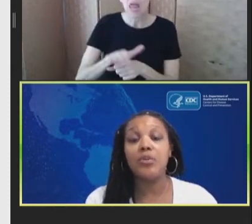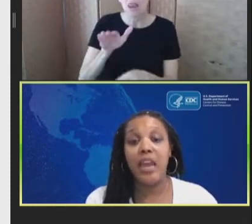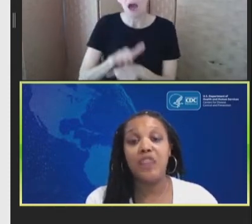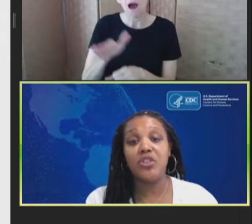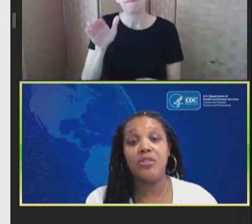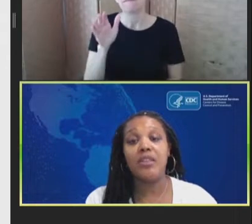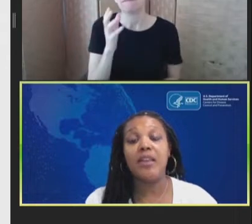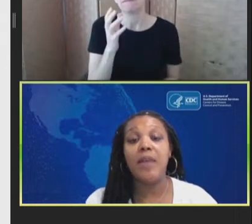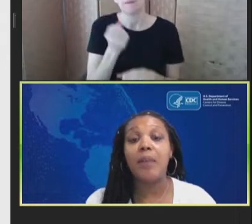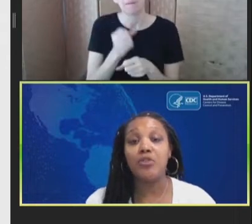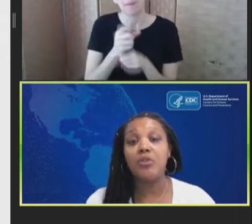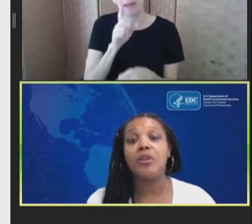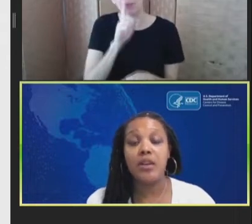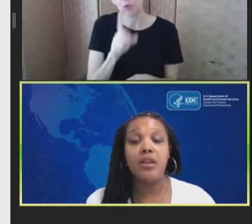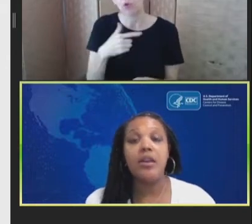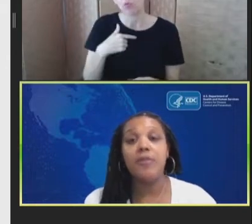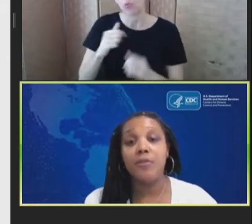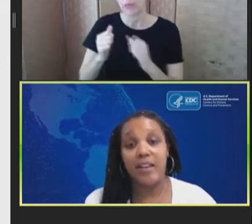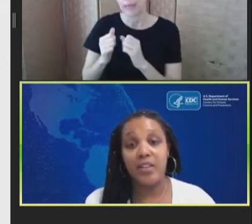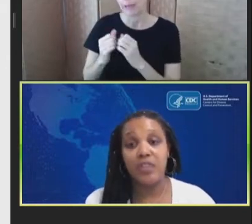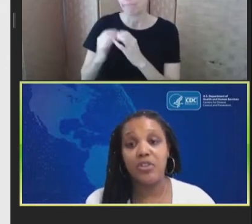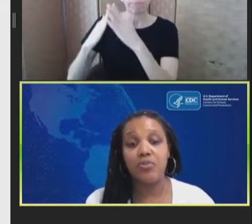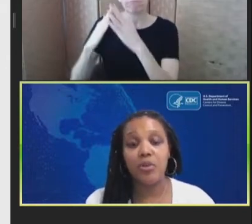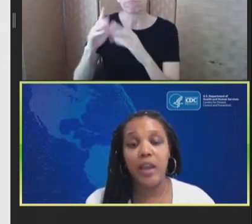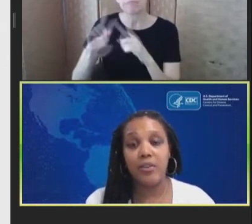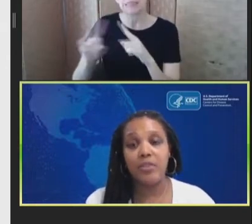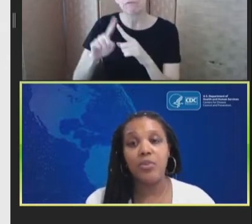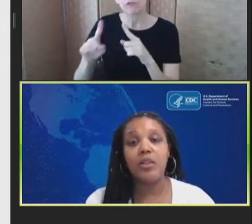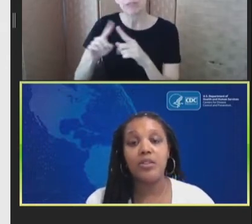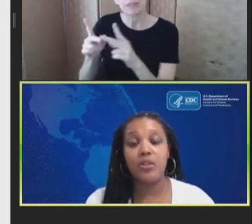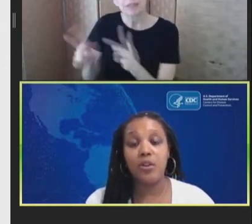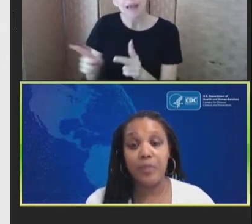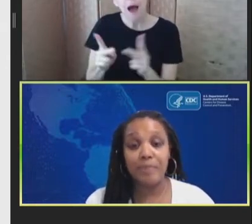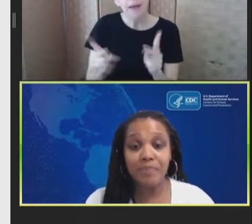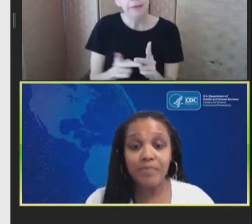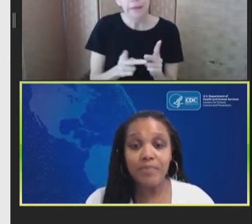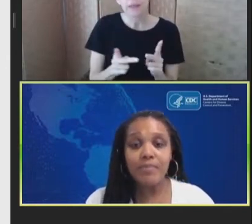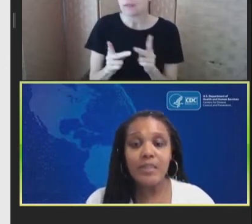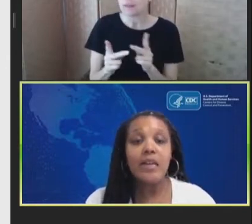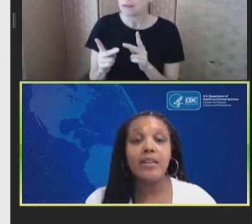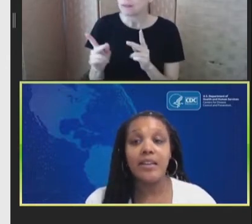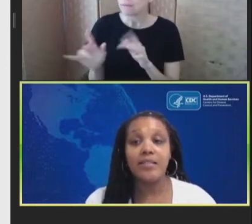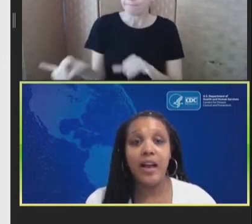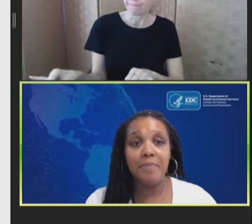locations and opportunity for vaccination in rural counties as well as in urban. Next slide.